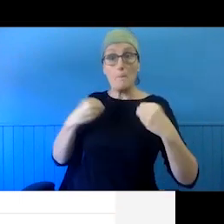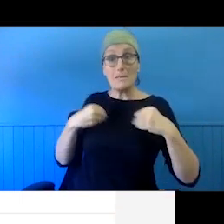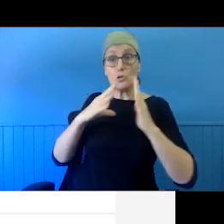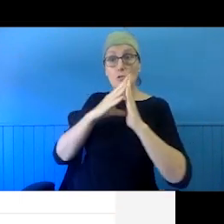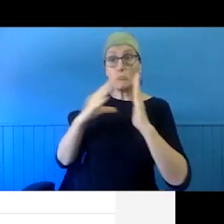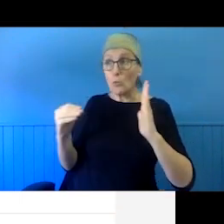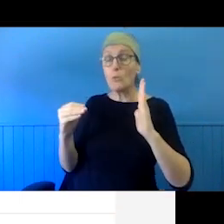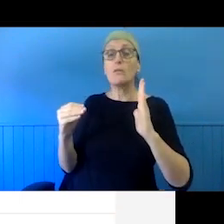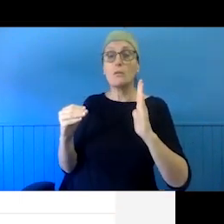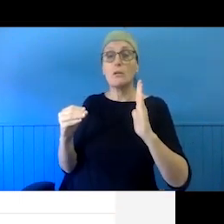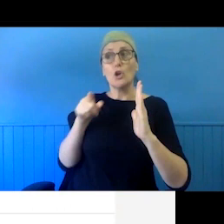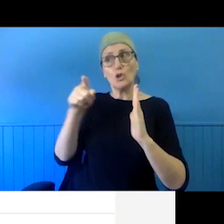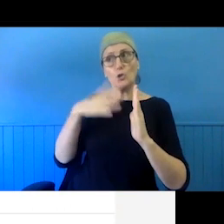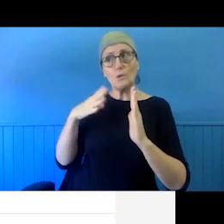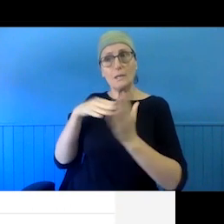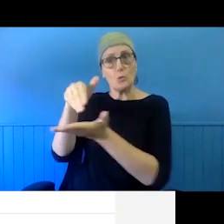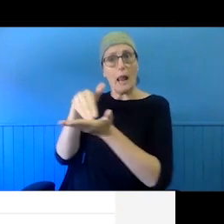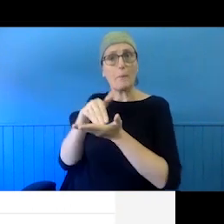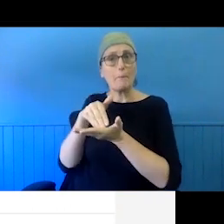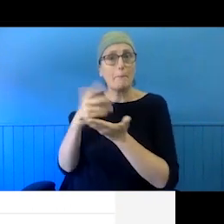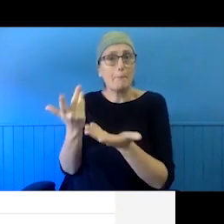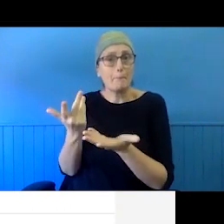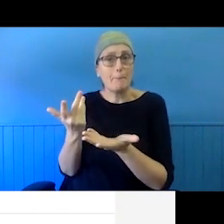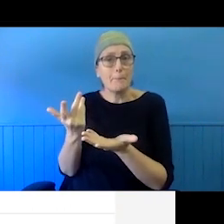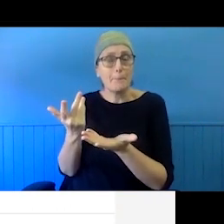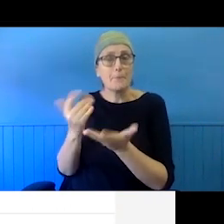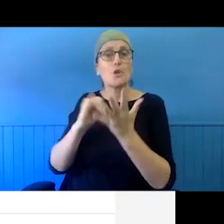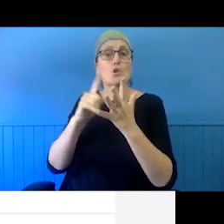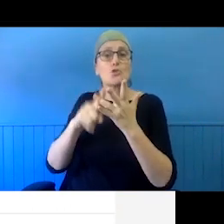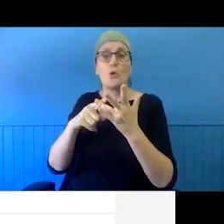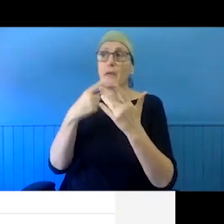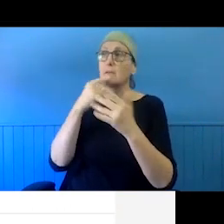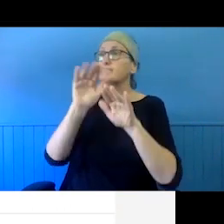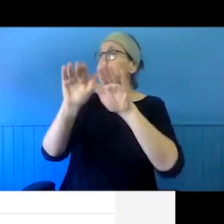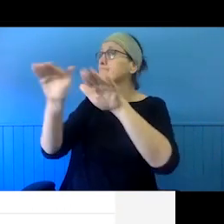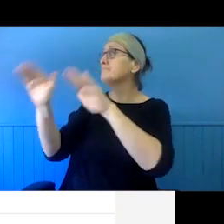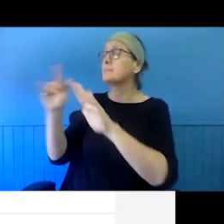they put out the call for people to become regular donors or to do